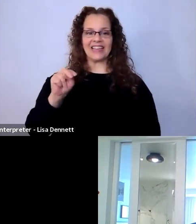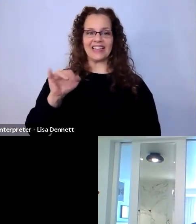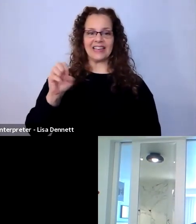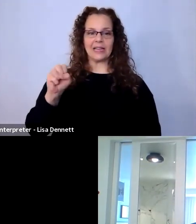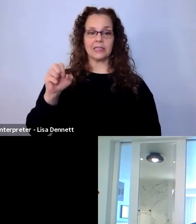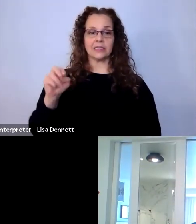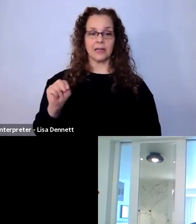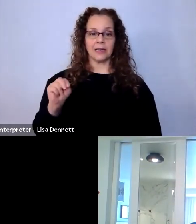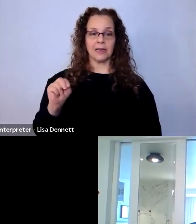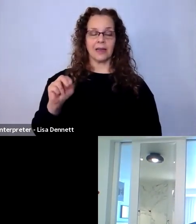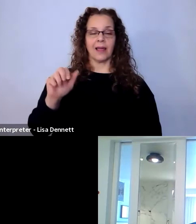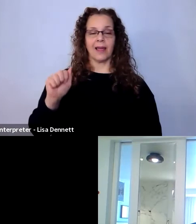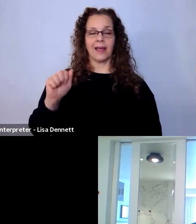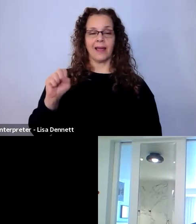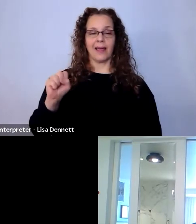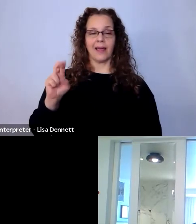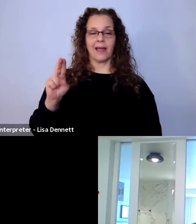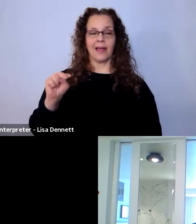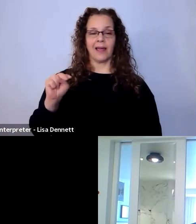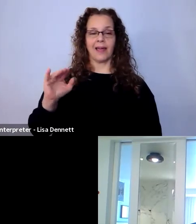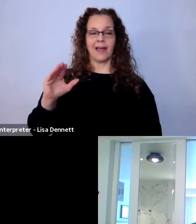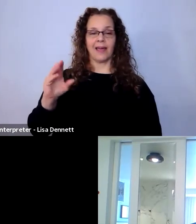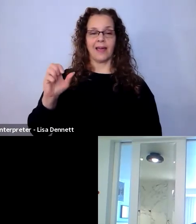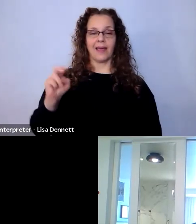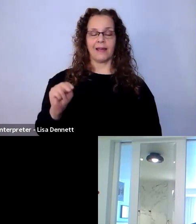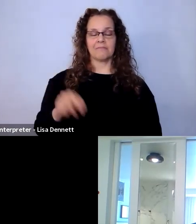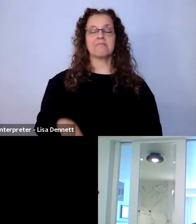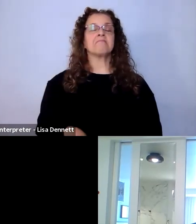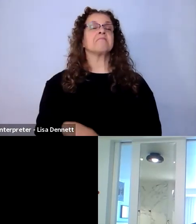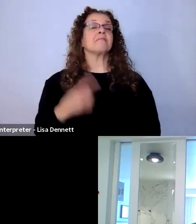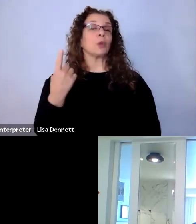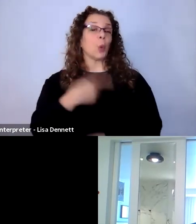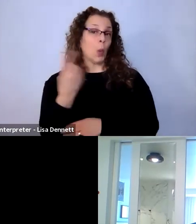he was happy to be home on a Saturday night and he was looking at Twitter